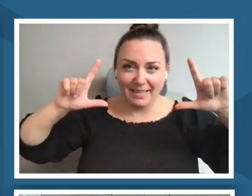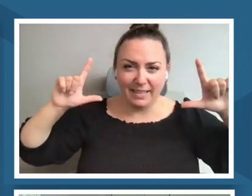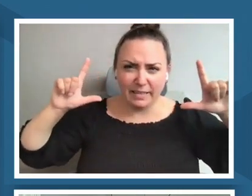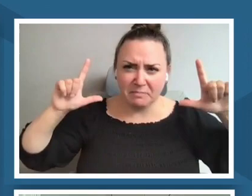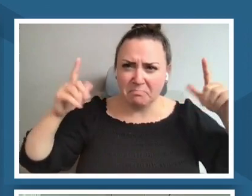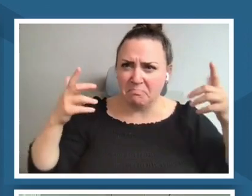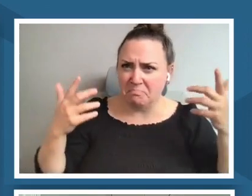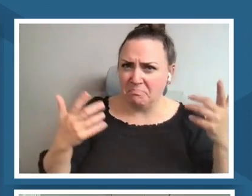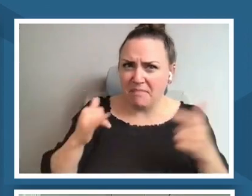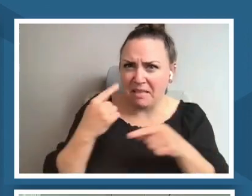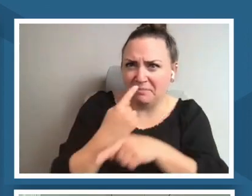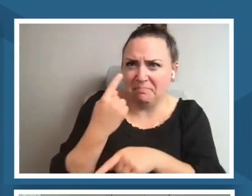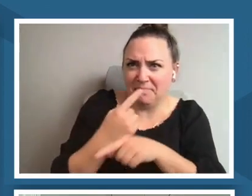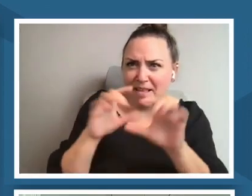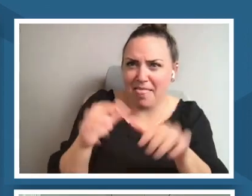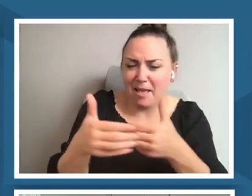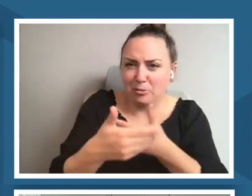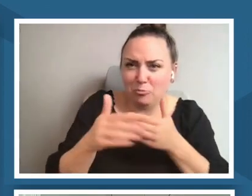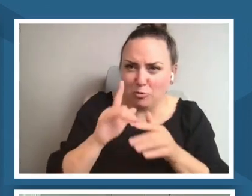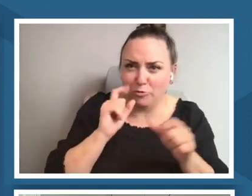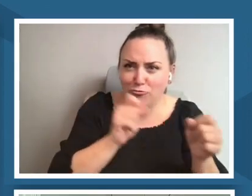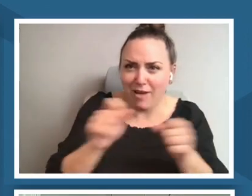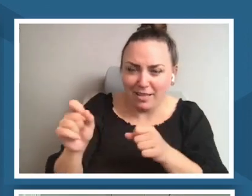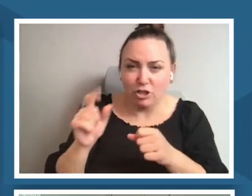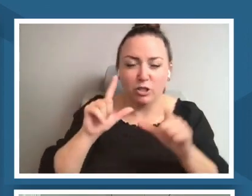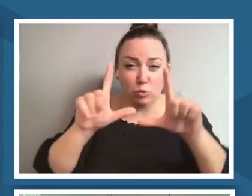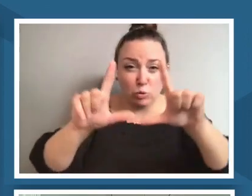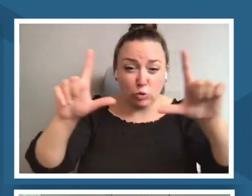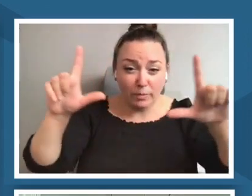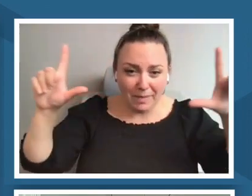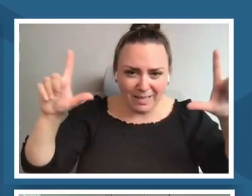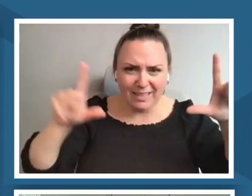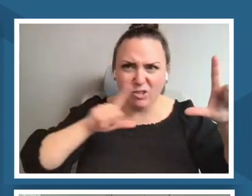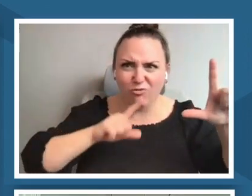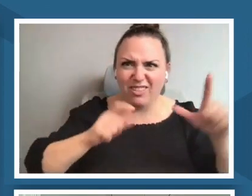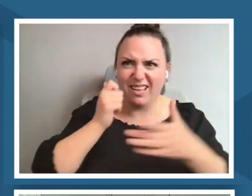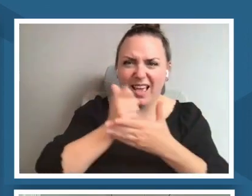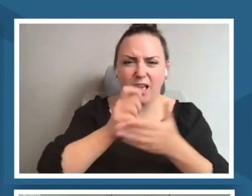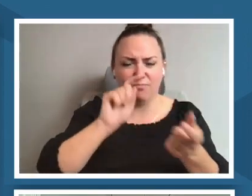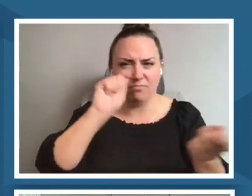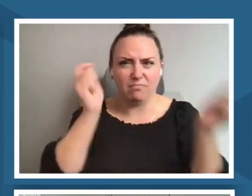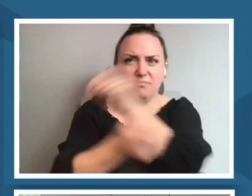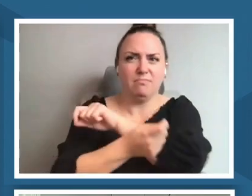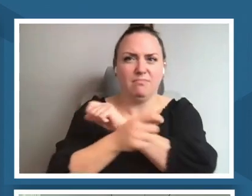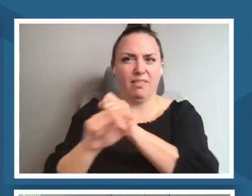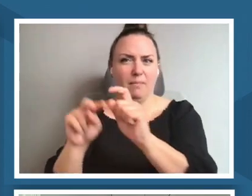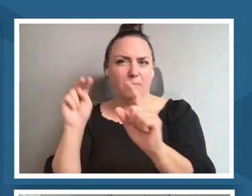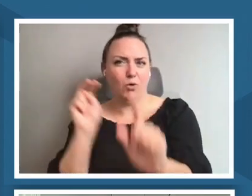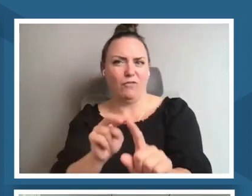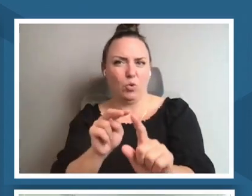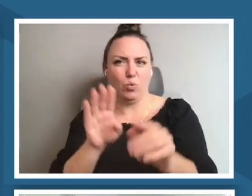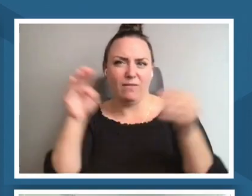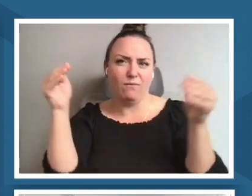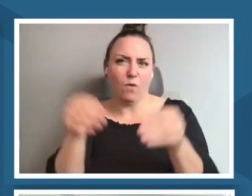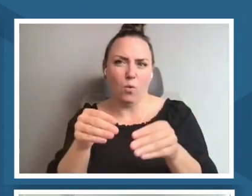strategy you really helped shift yeah focus